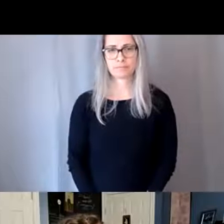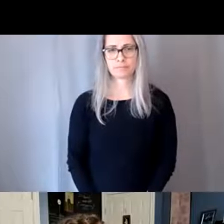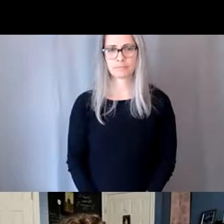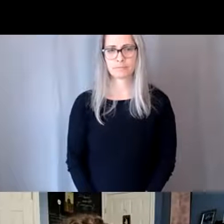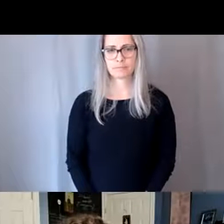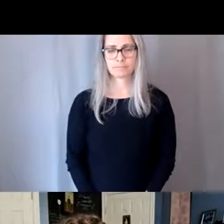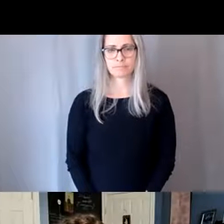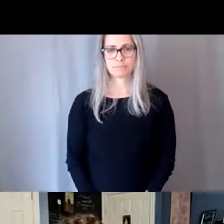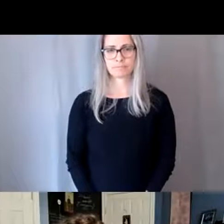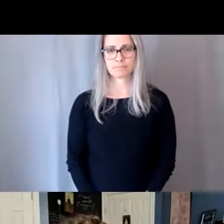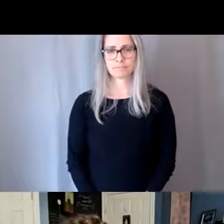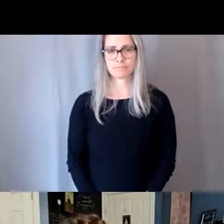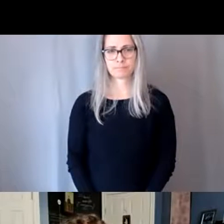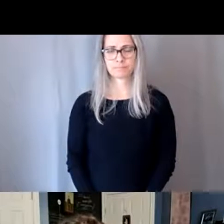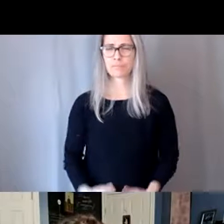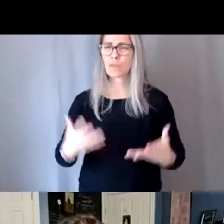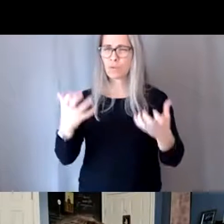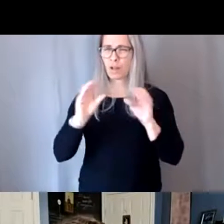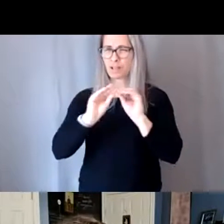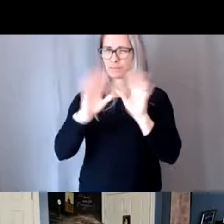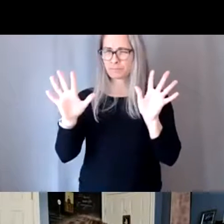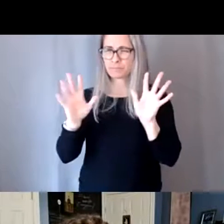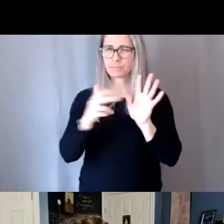distinction between medicine and medicalization